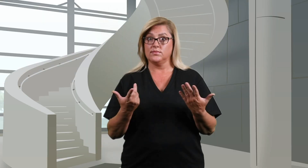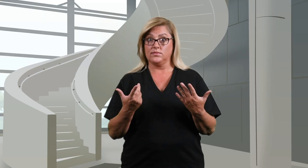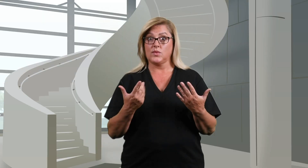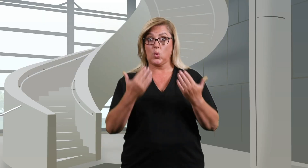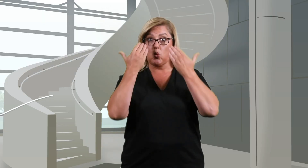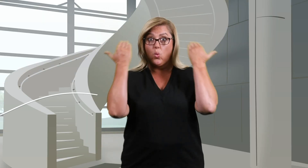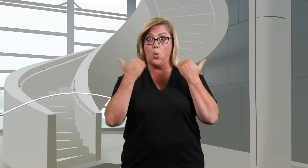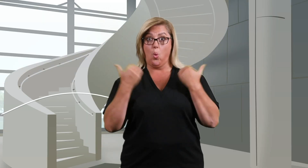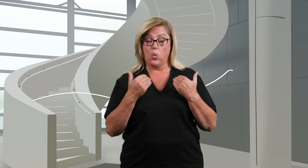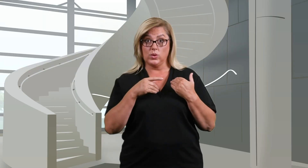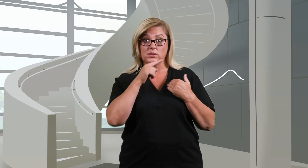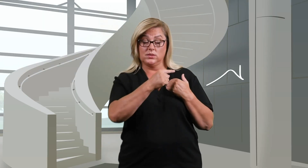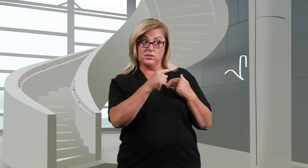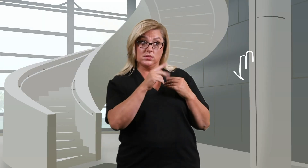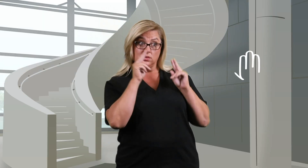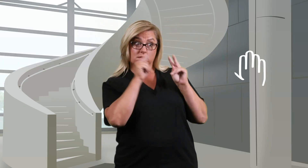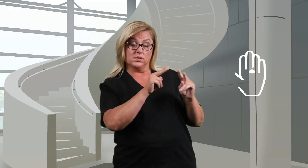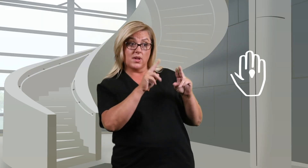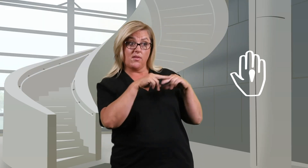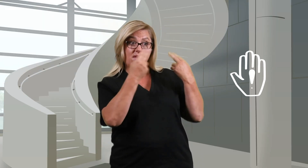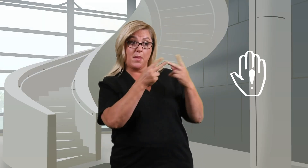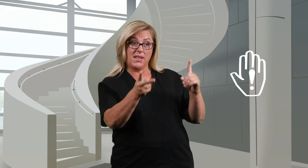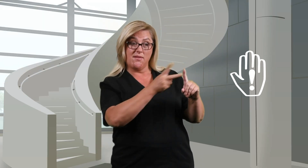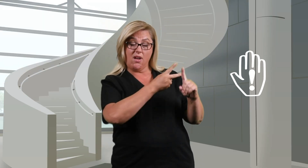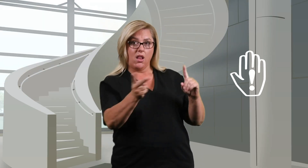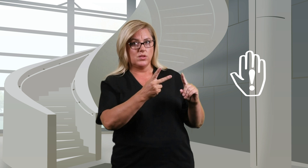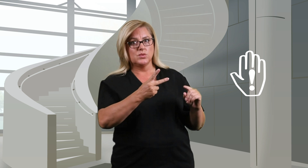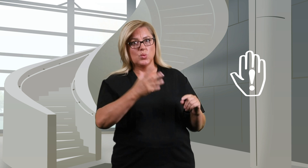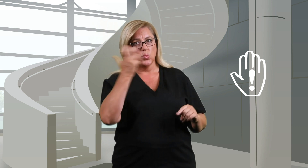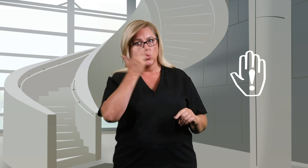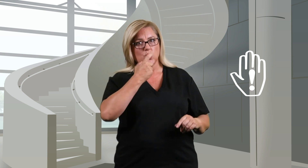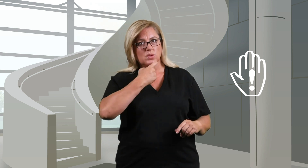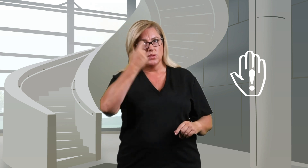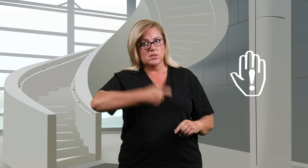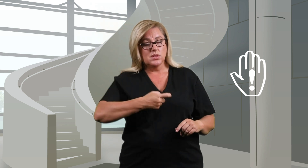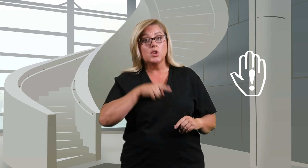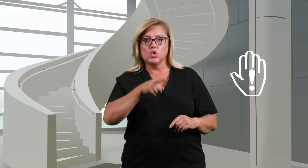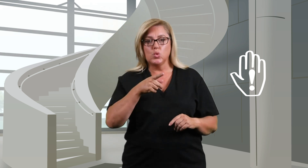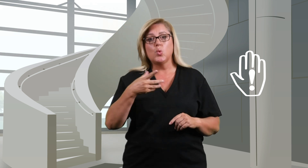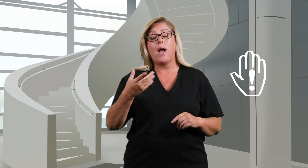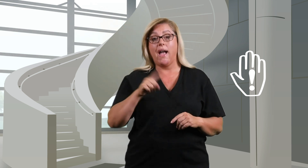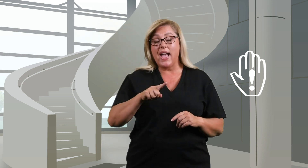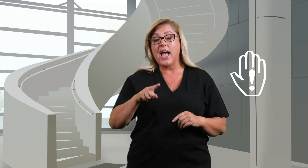The Court takes family violence and the safety of you and your family very seriously.